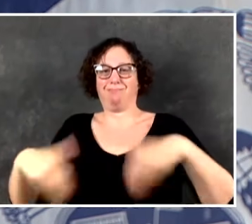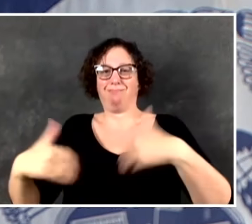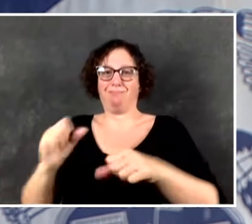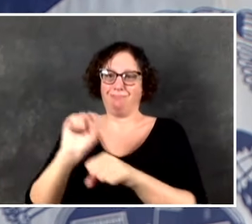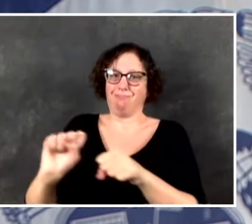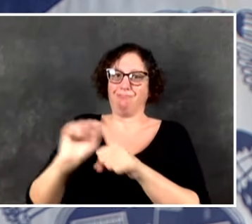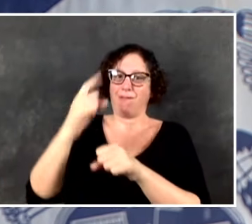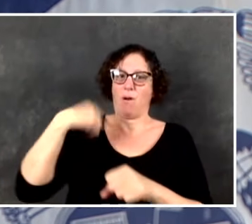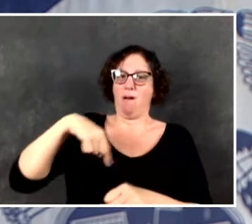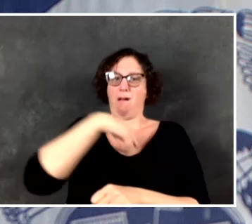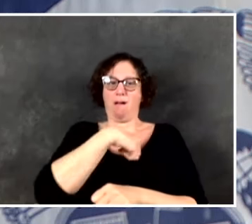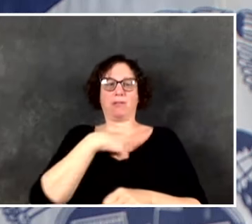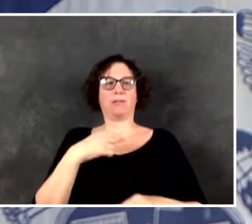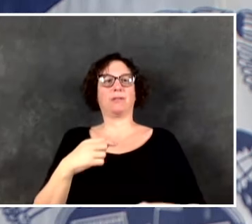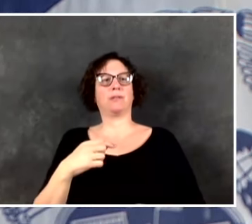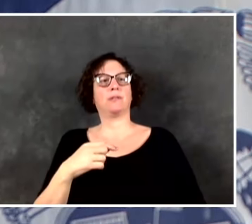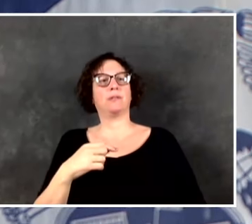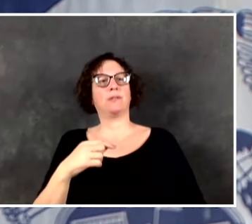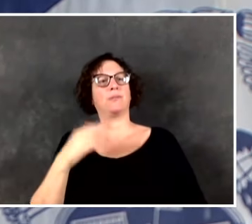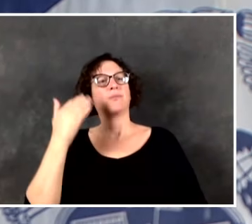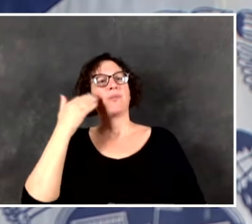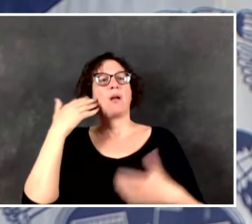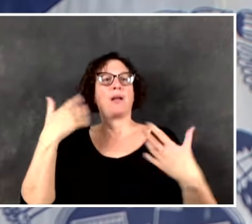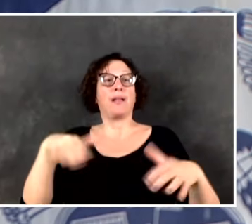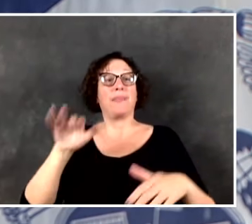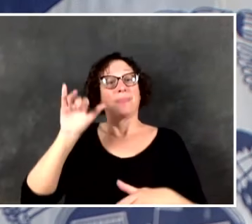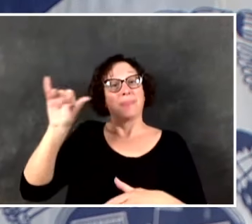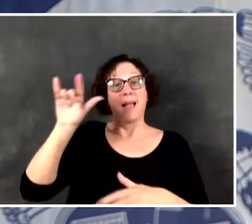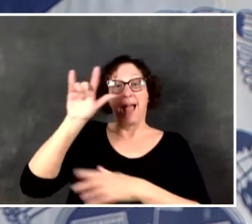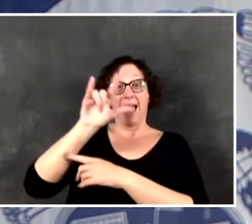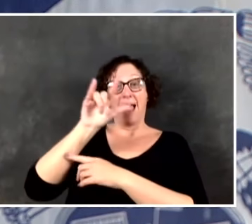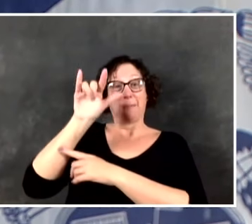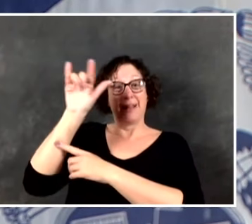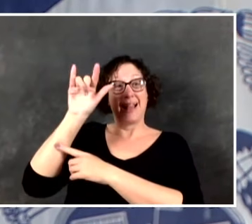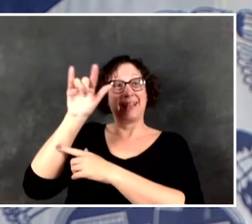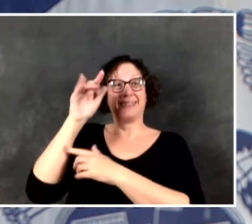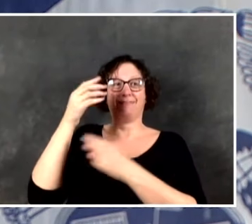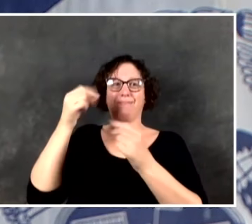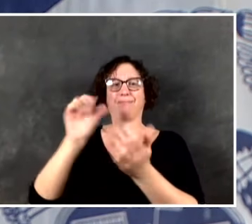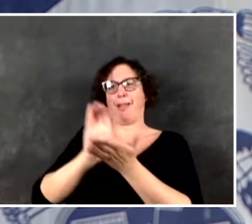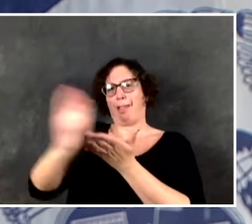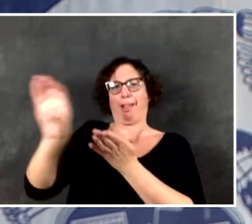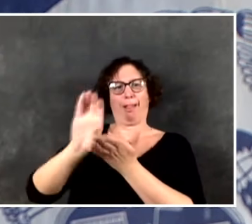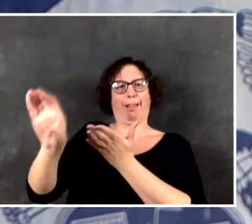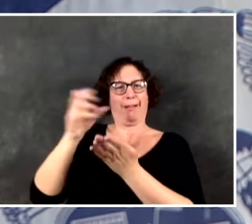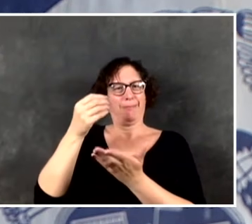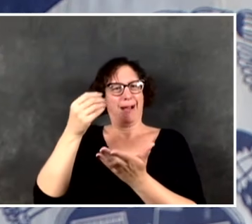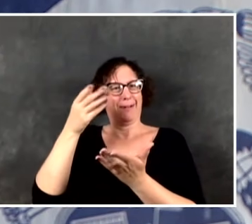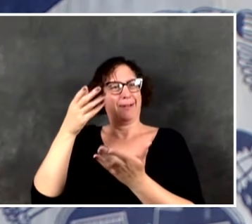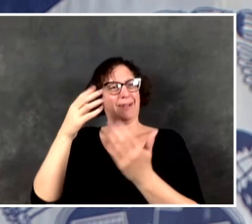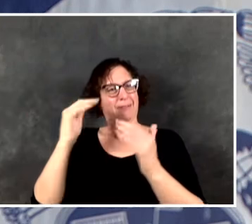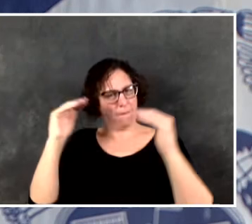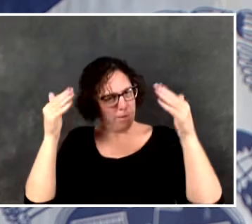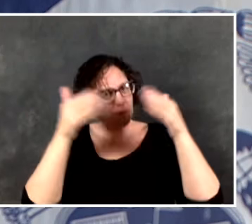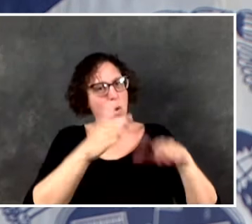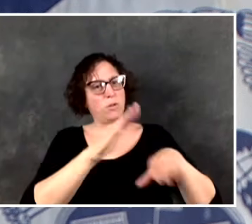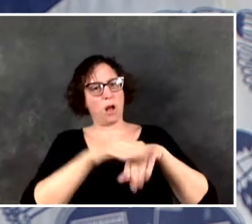A VERY PROFITABLE INDUSTRY. THEY WERE QUICK TO BAIL THEM OUT. I THINK THEY SHOULD BAIL OUT ESSENTIAL WORKERS AND FIRST RESPONDERS, AS